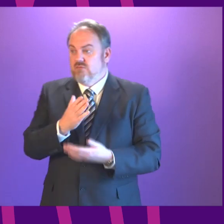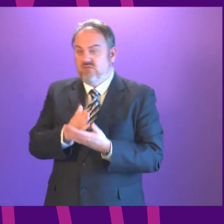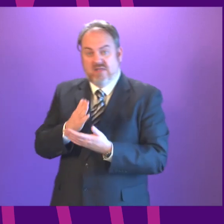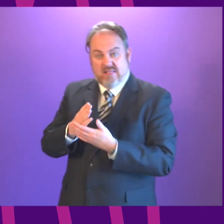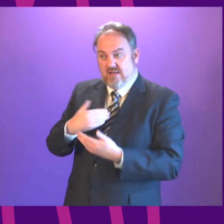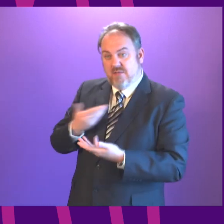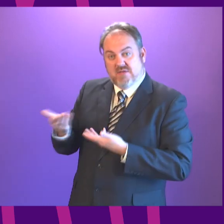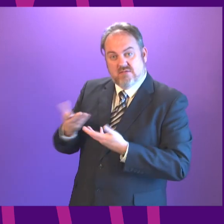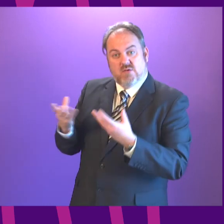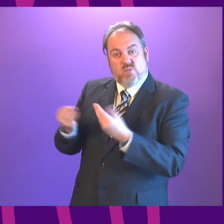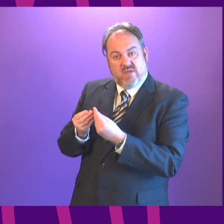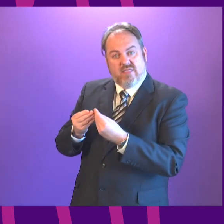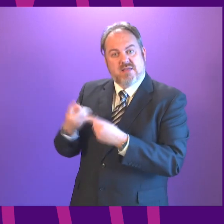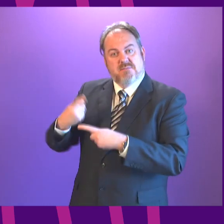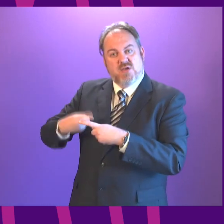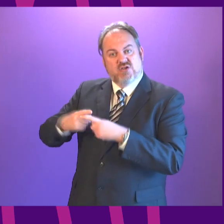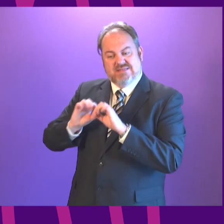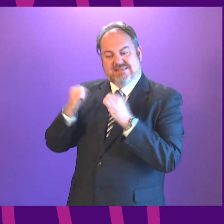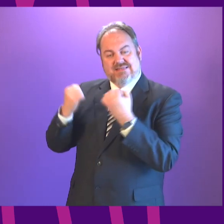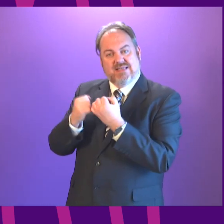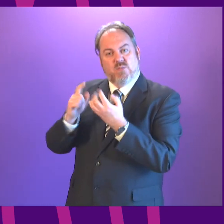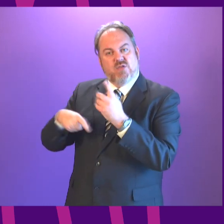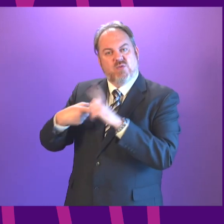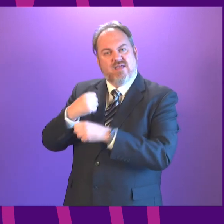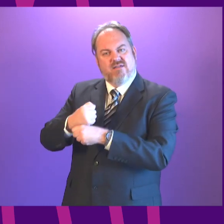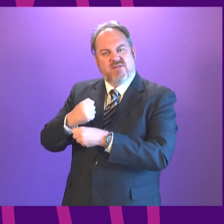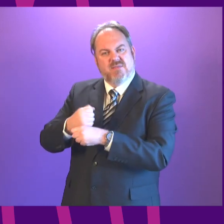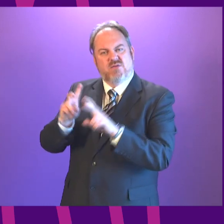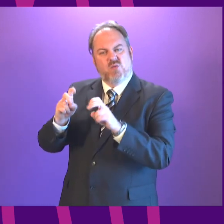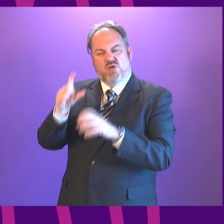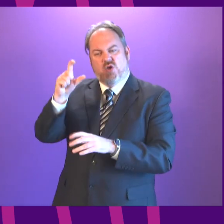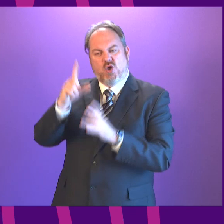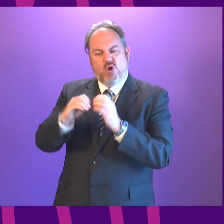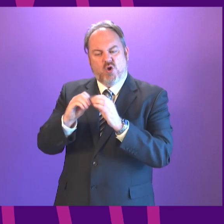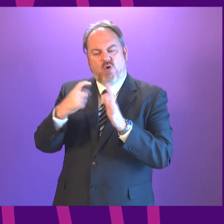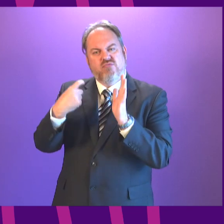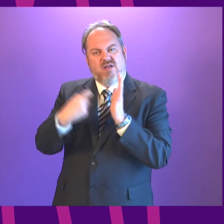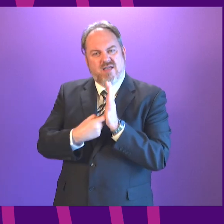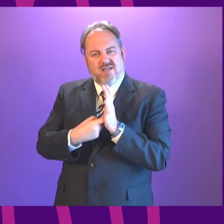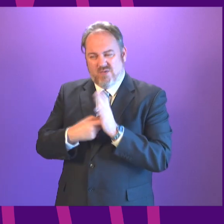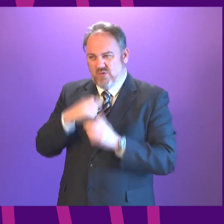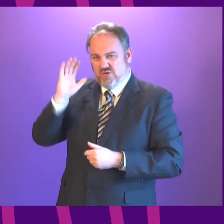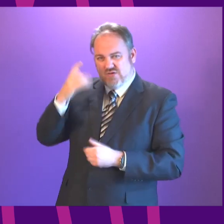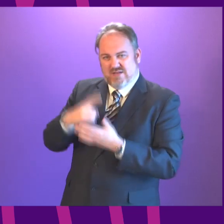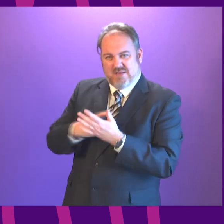we were dealing with all the implications of the closure of the border that are happening